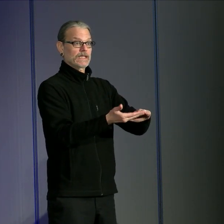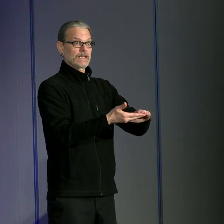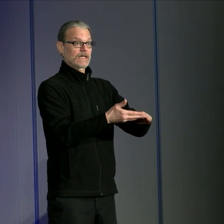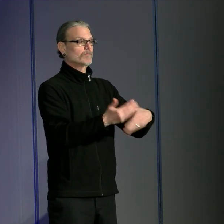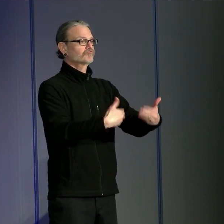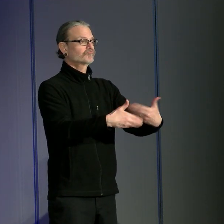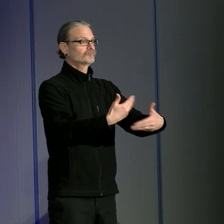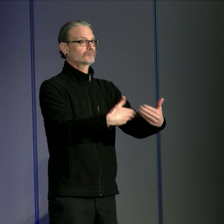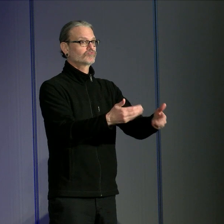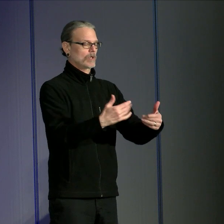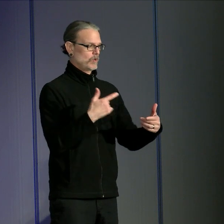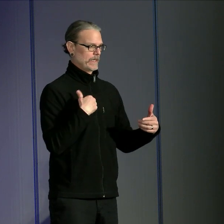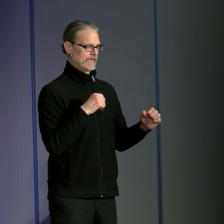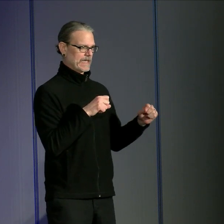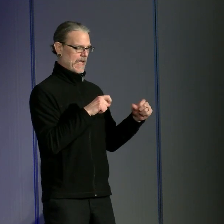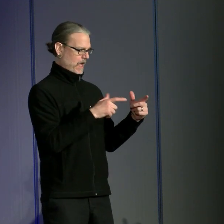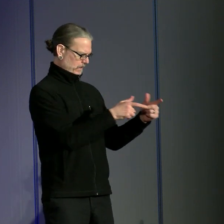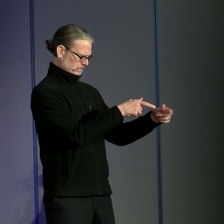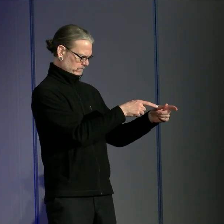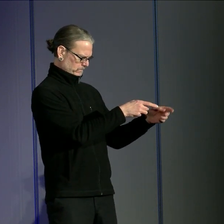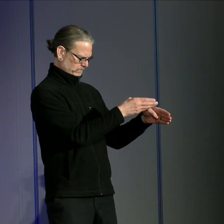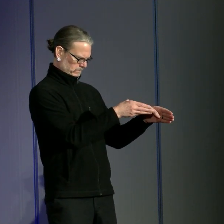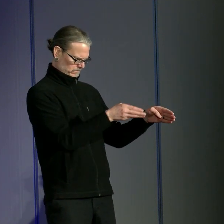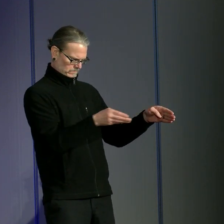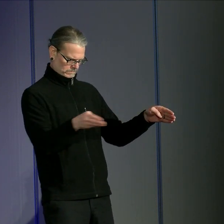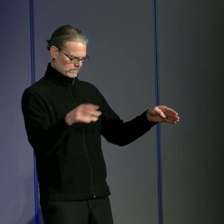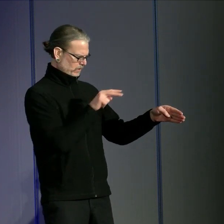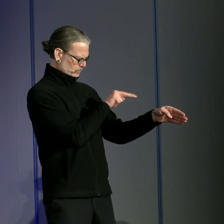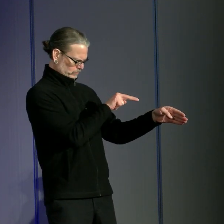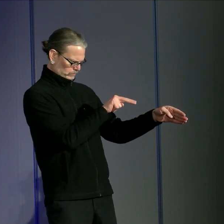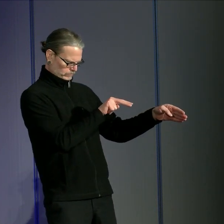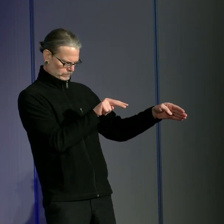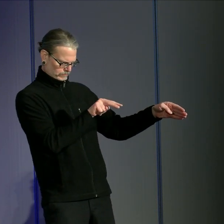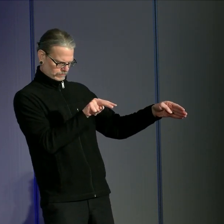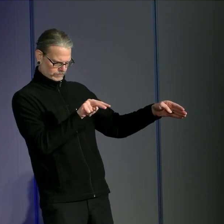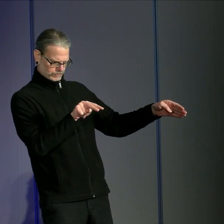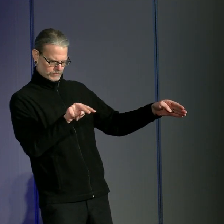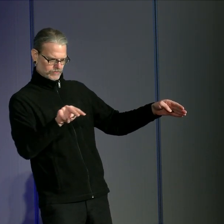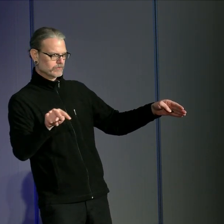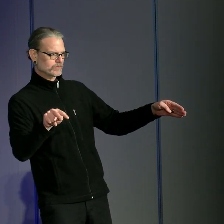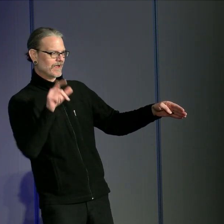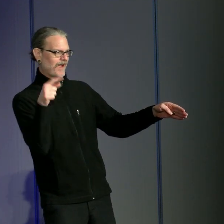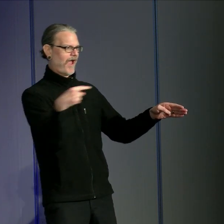most of the testing work is actually being done further upstream in your pipeline rather